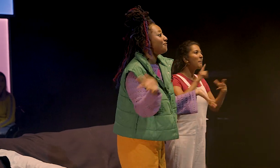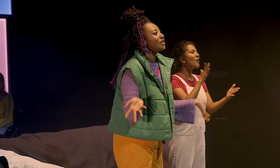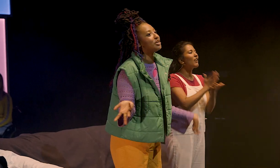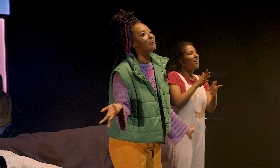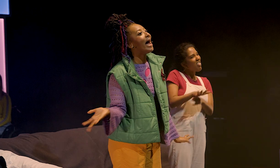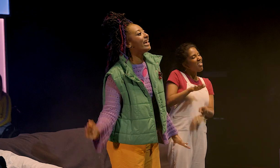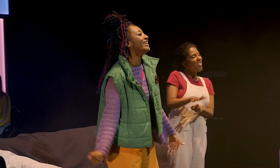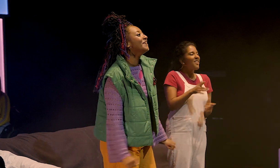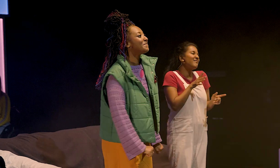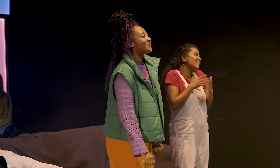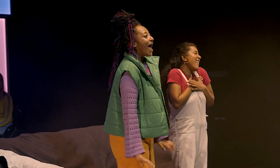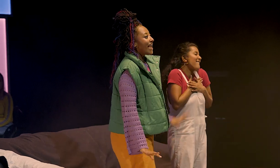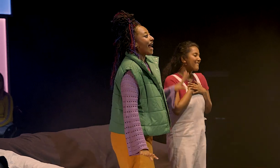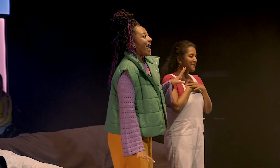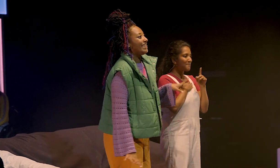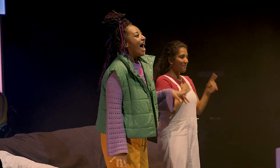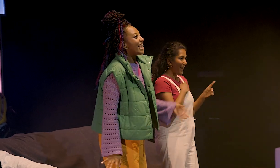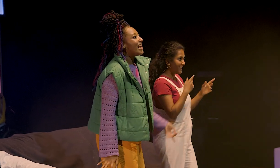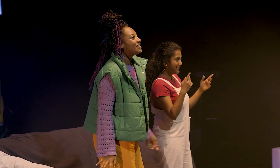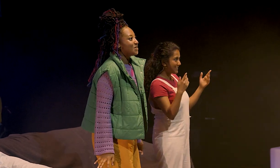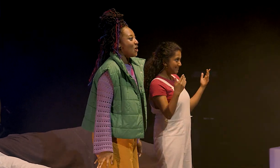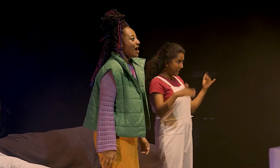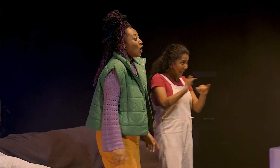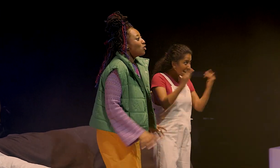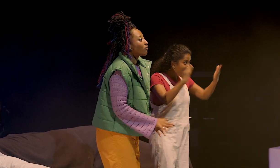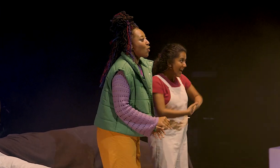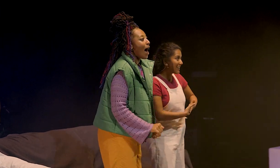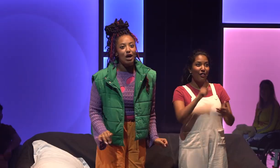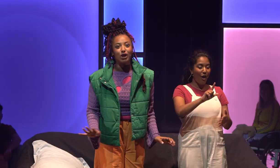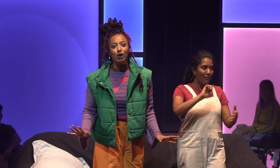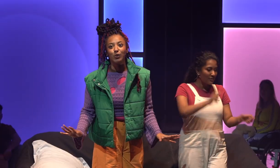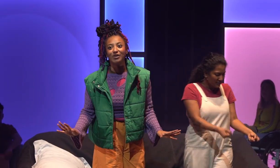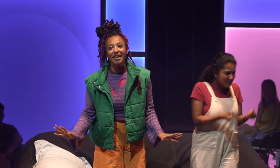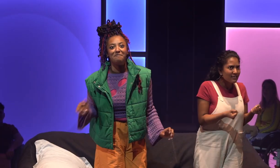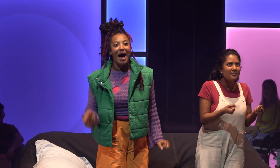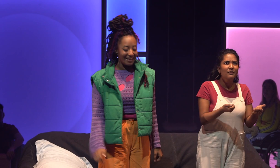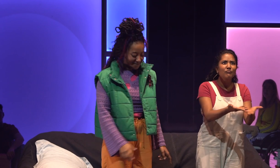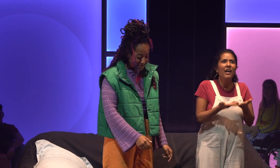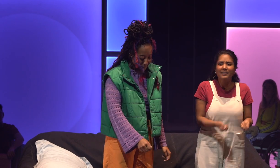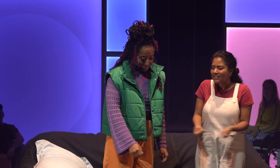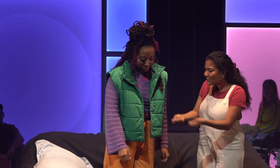affectionate way and then at the ends of the night, Lauren will hand me a huge